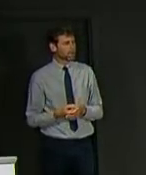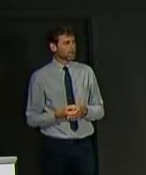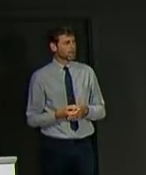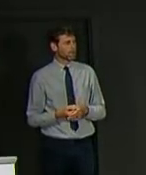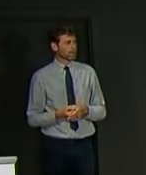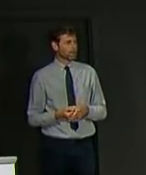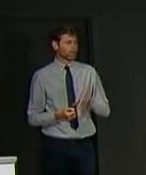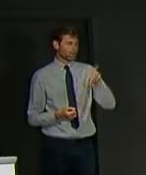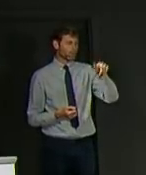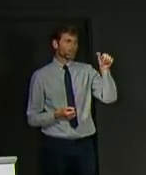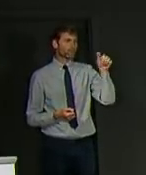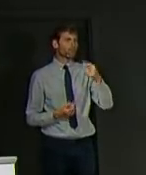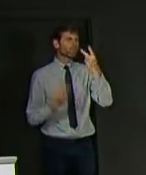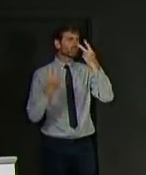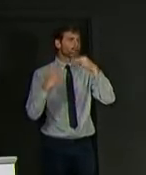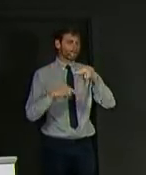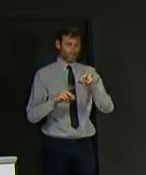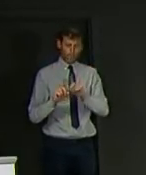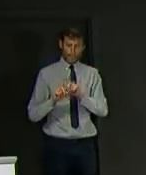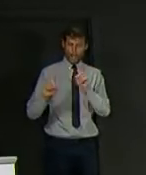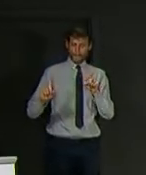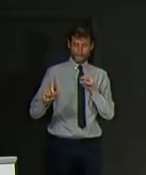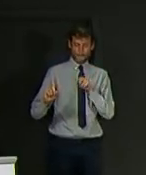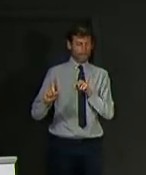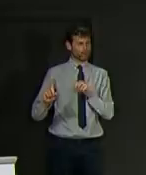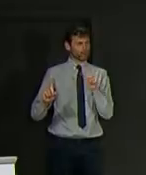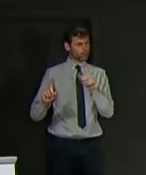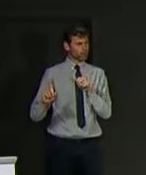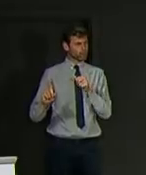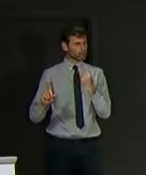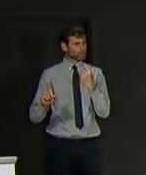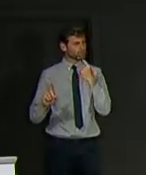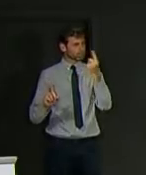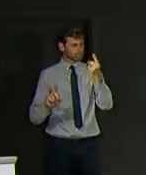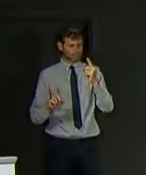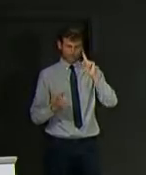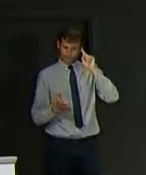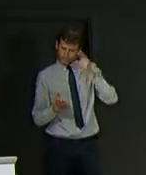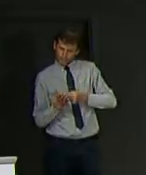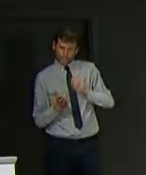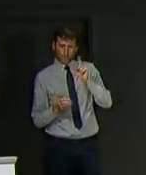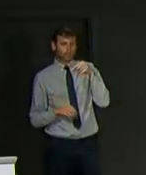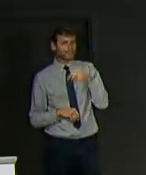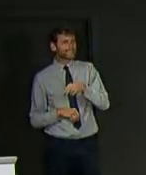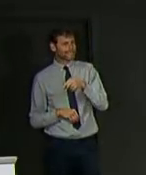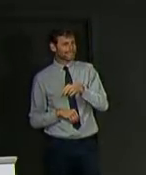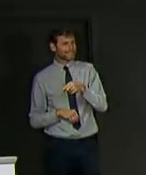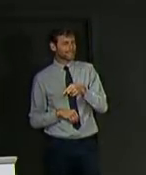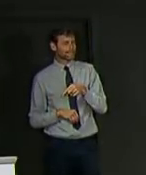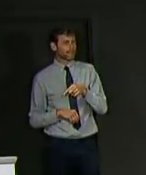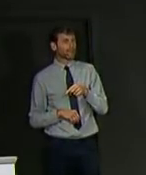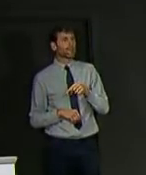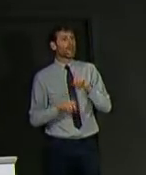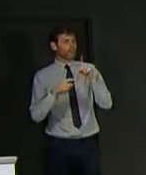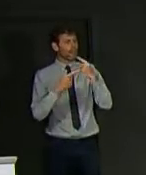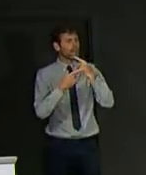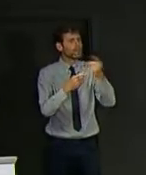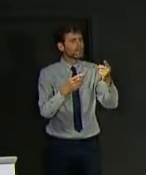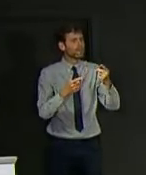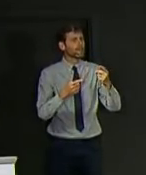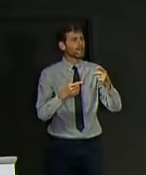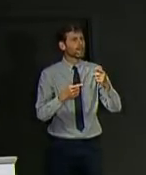in time for that reopening, and if it's the case that a few days after opening their doors,